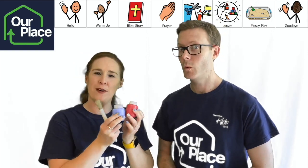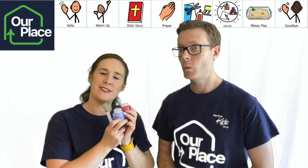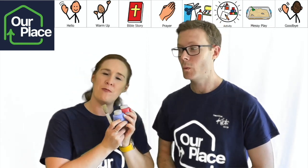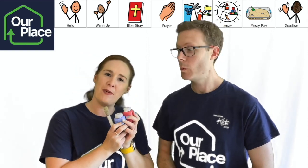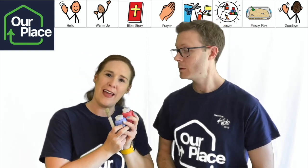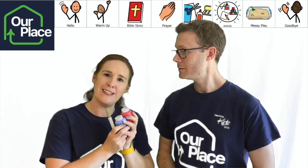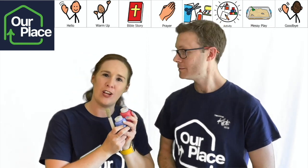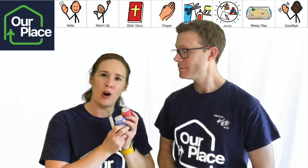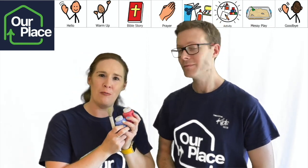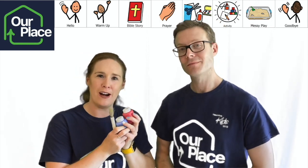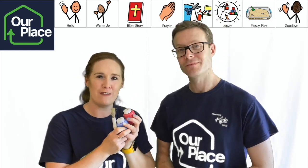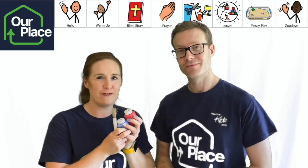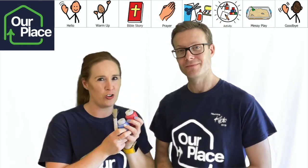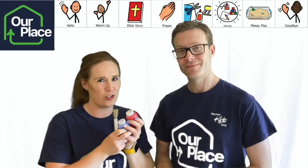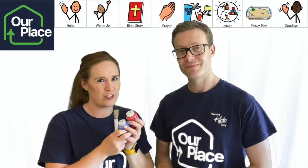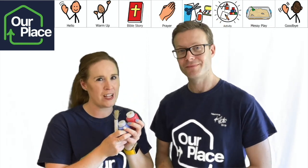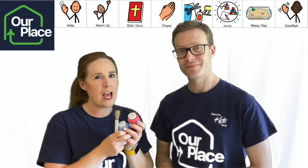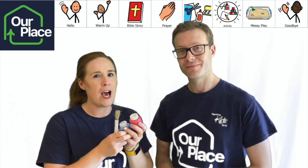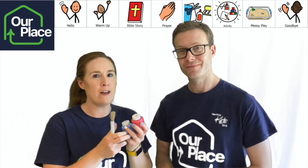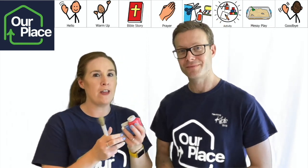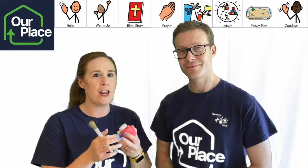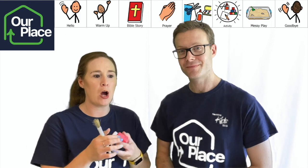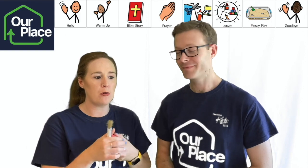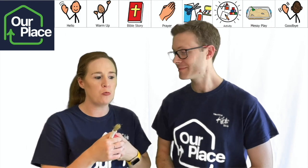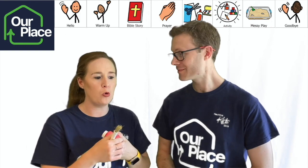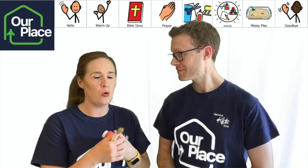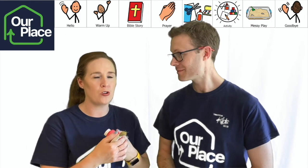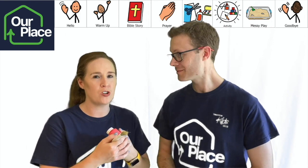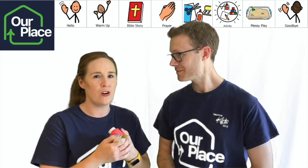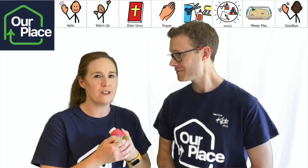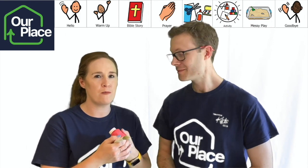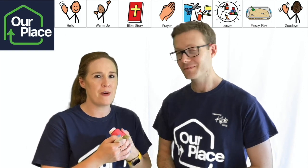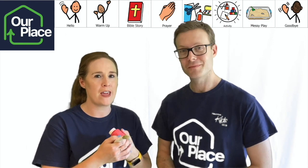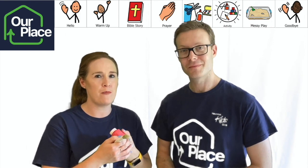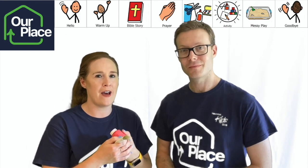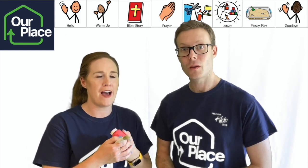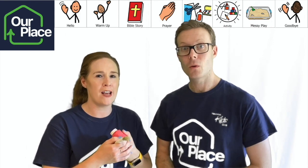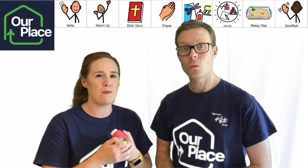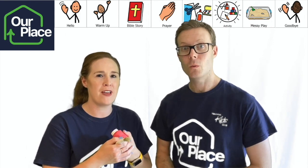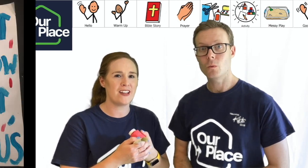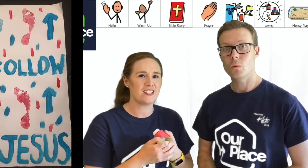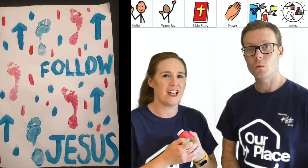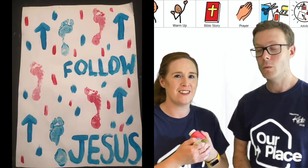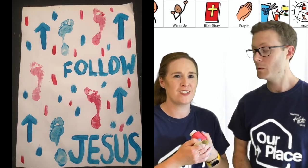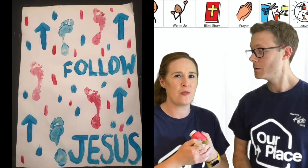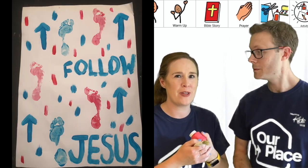some paint on my foot and then I walked on some paper and a picture is coming up